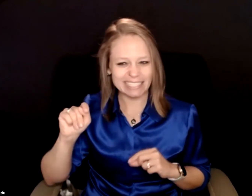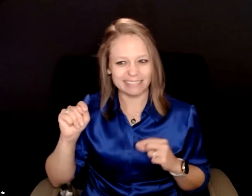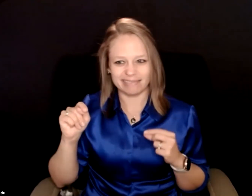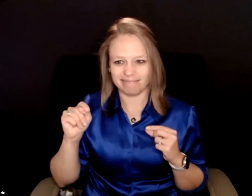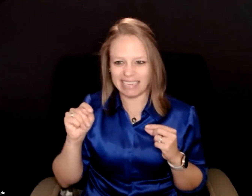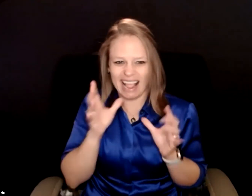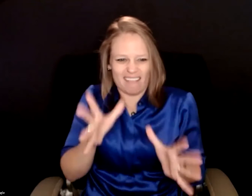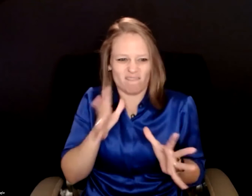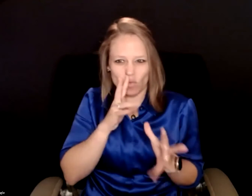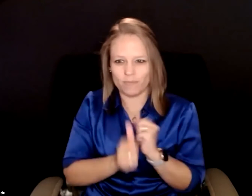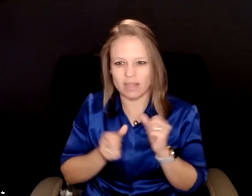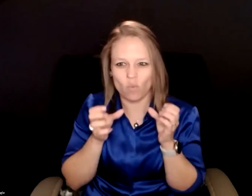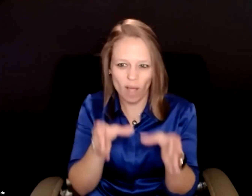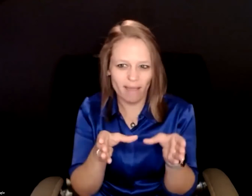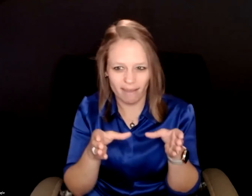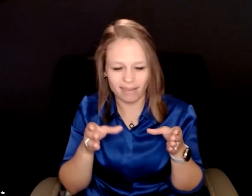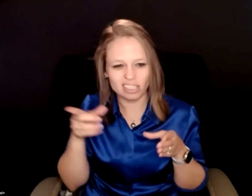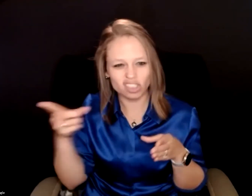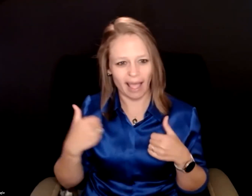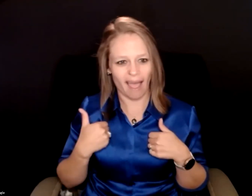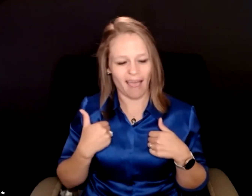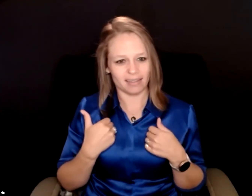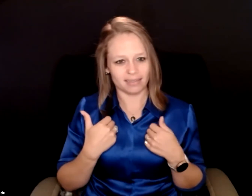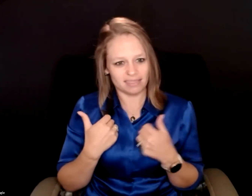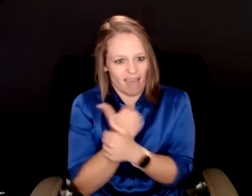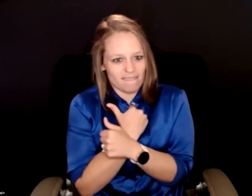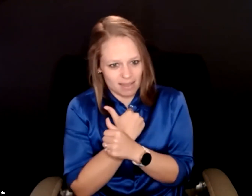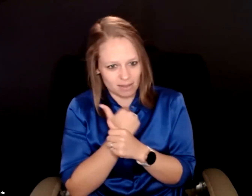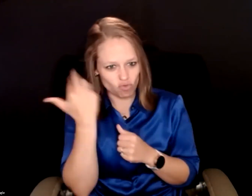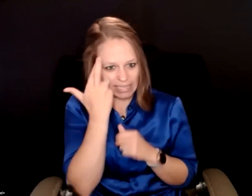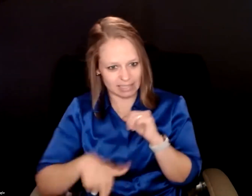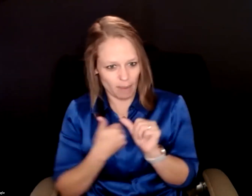loving intentions behind it.